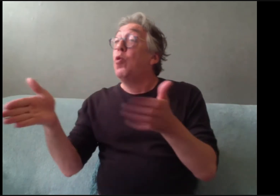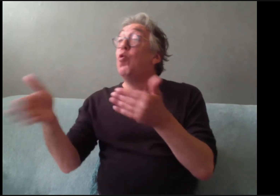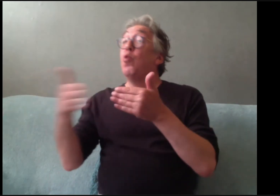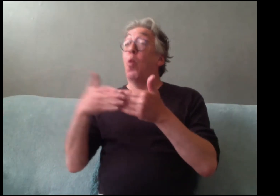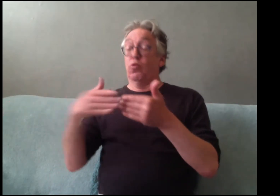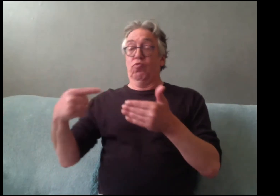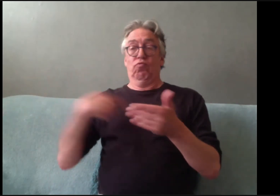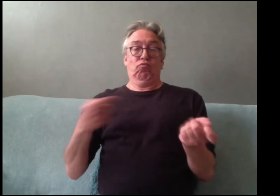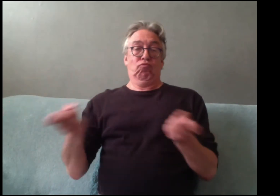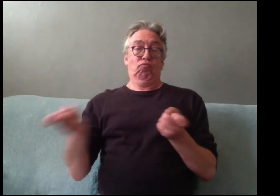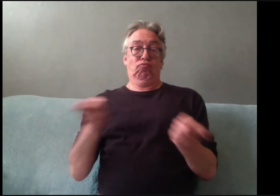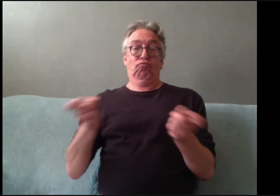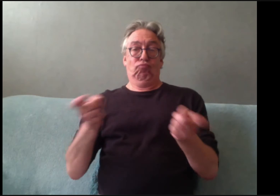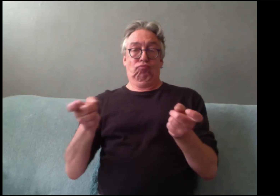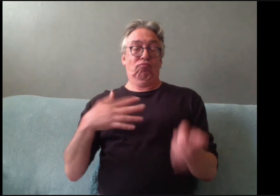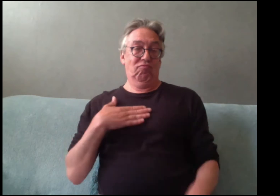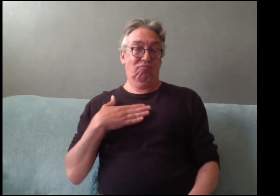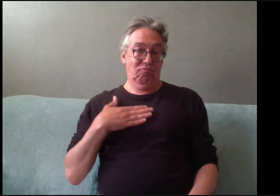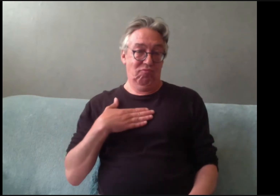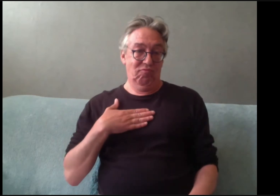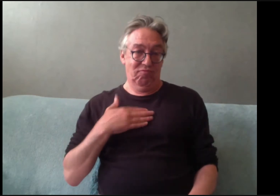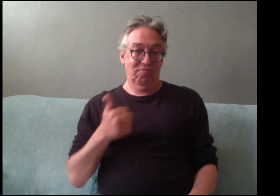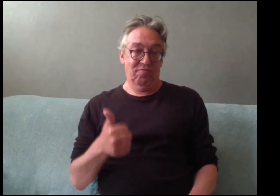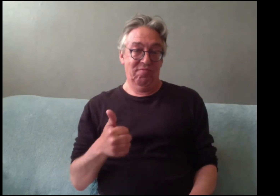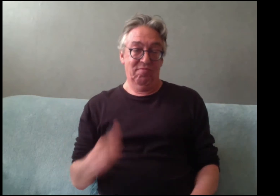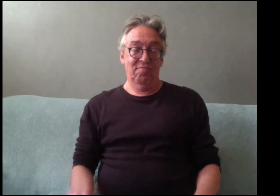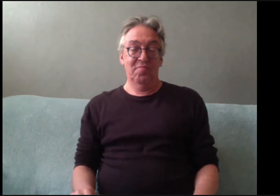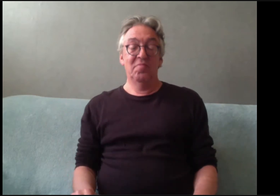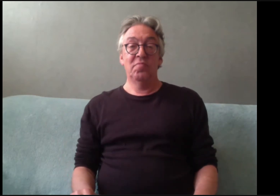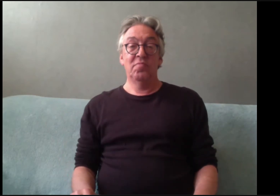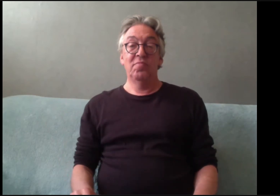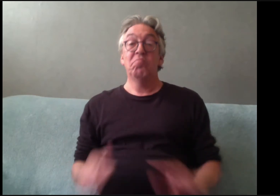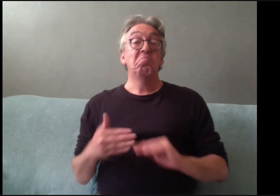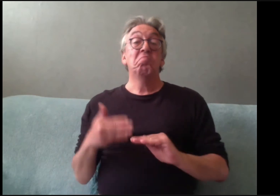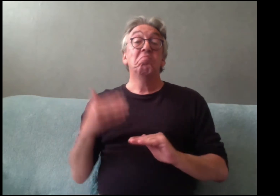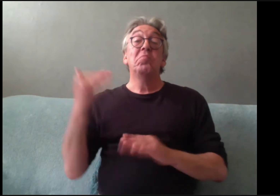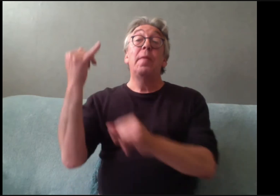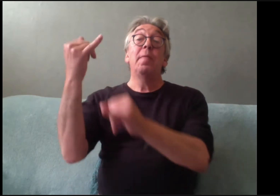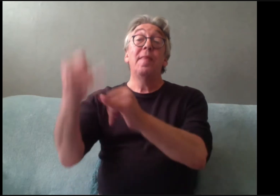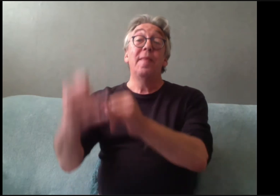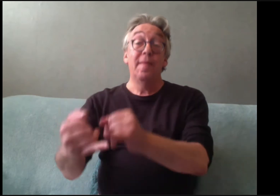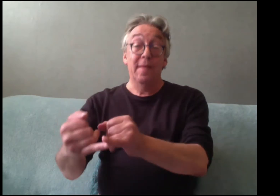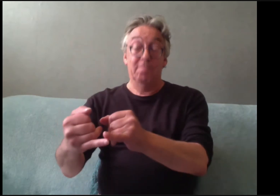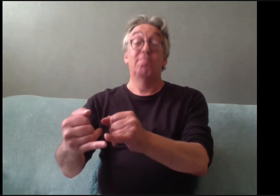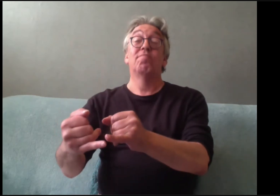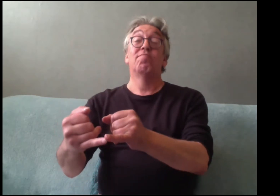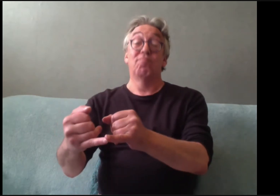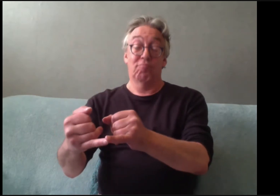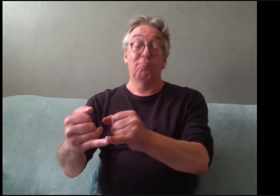For those in the open floor, I'll mention their name, and my colleague Raquel will unmute you.